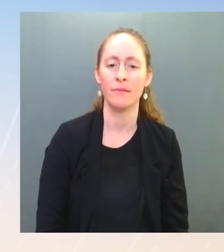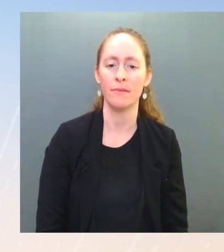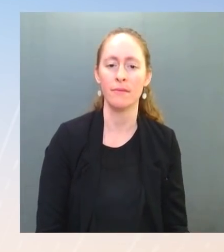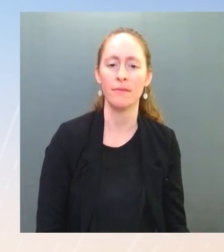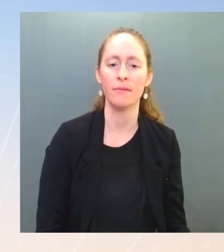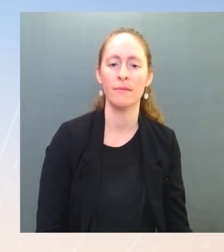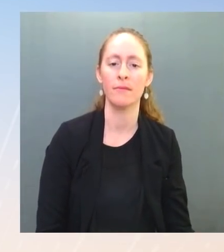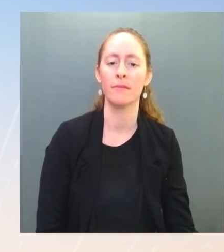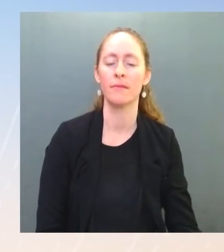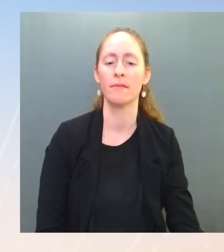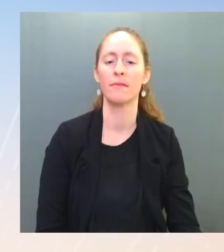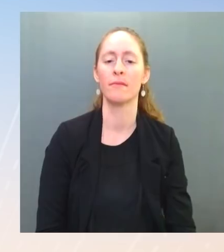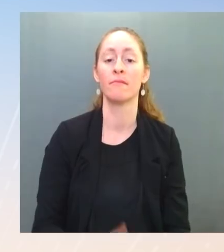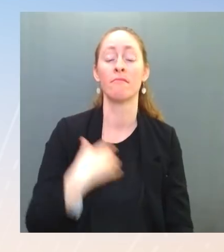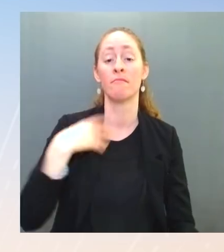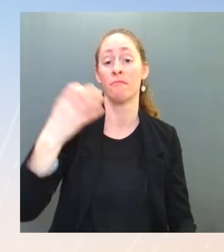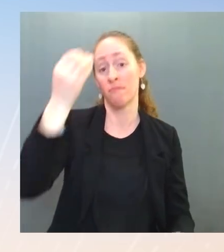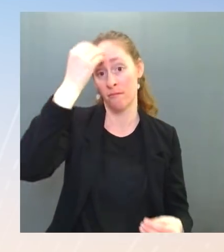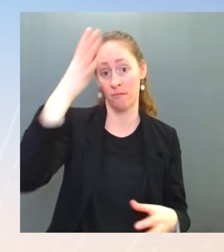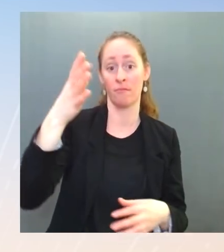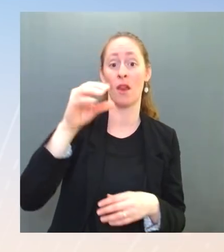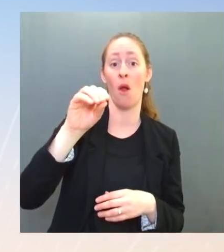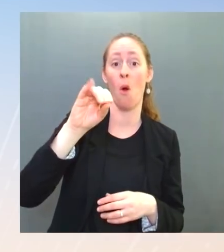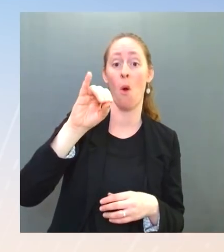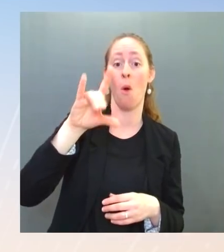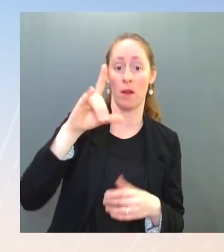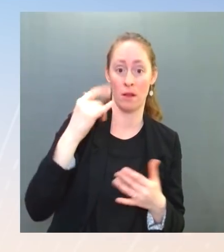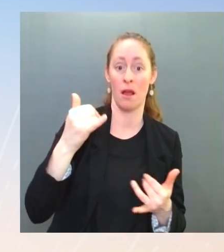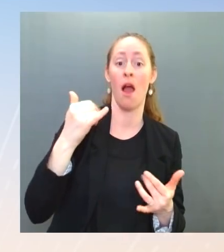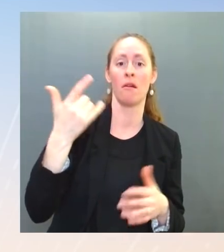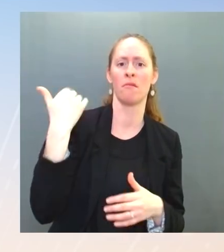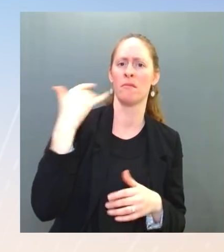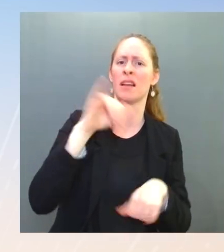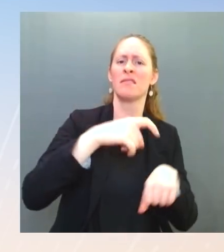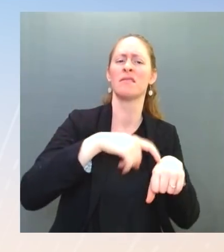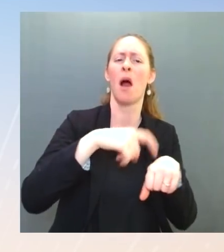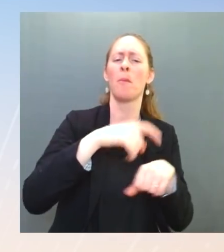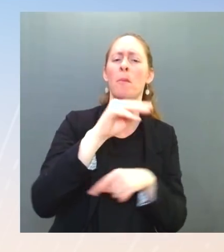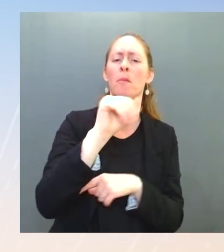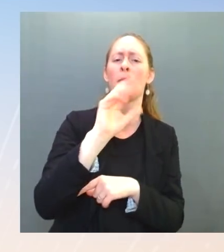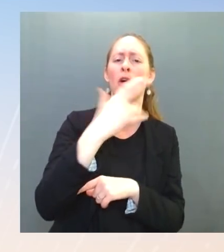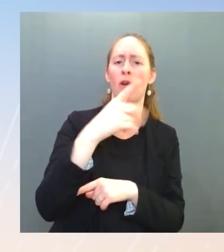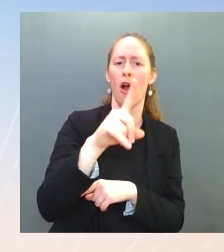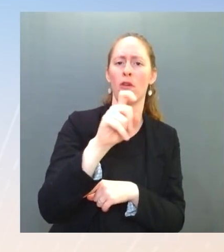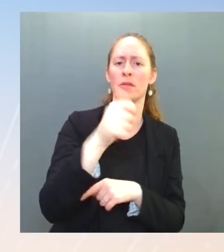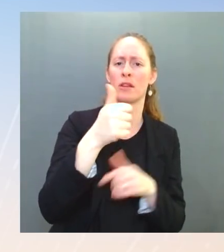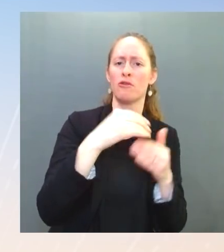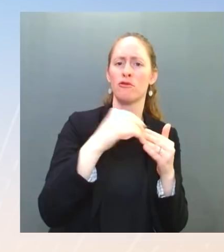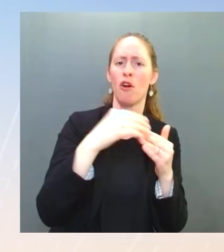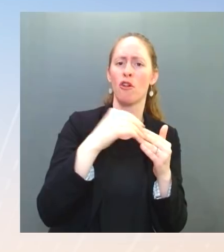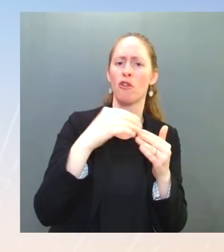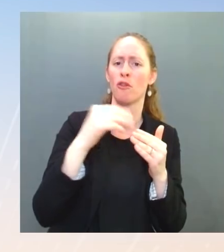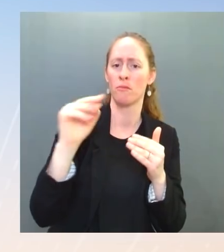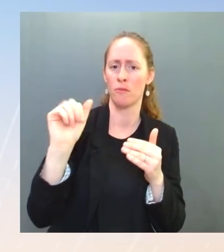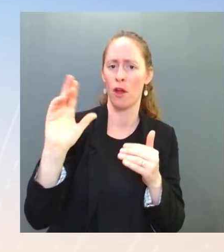That's compared to about $75 at the beginning of the year. So we expect this to all be reflected